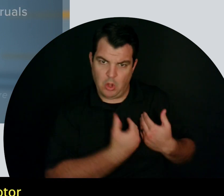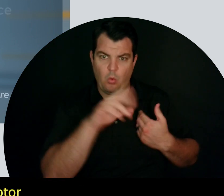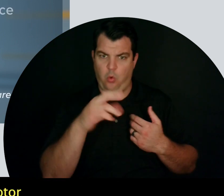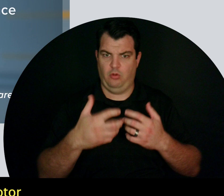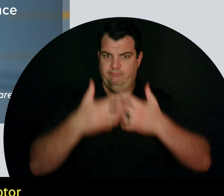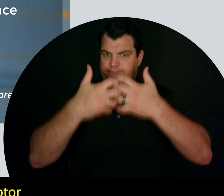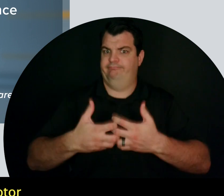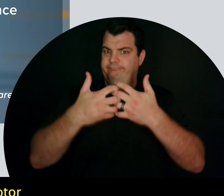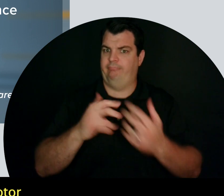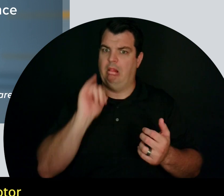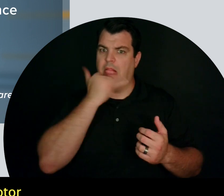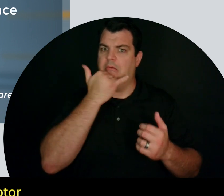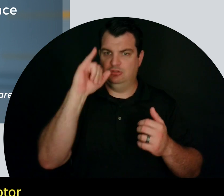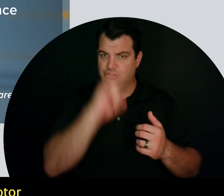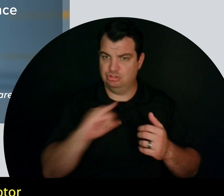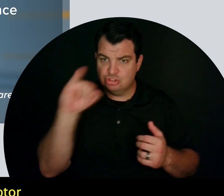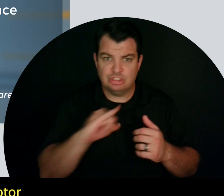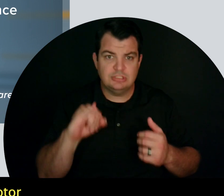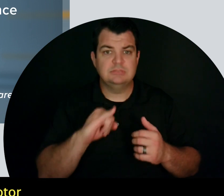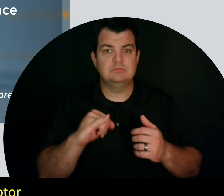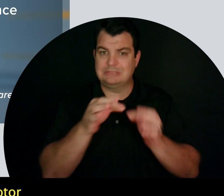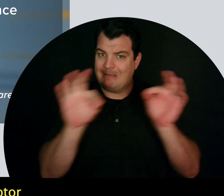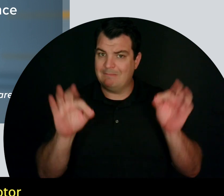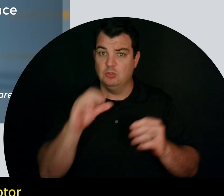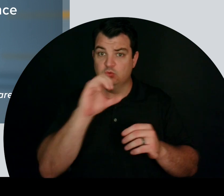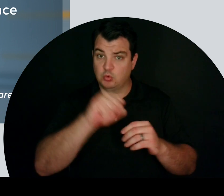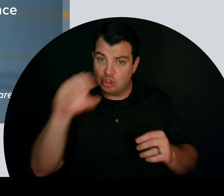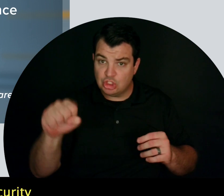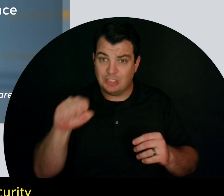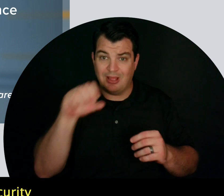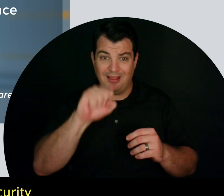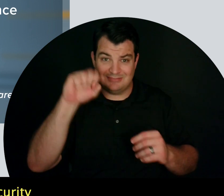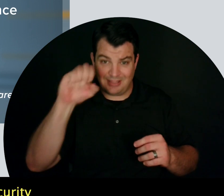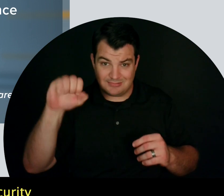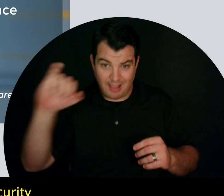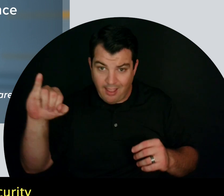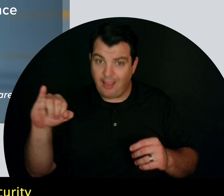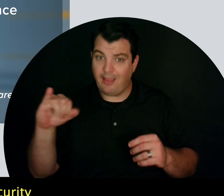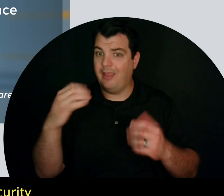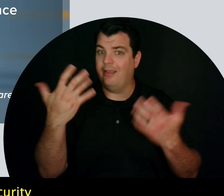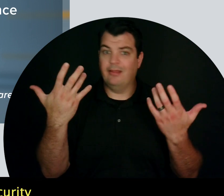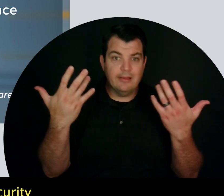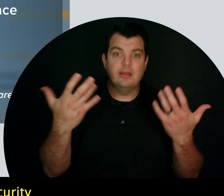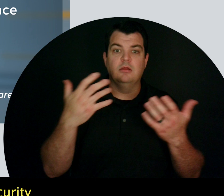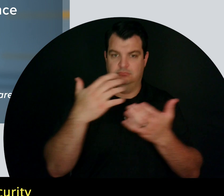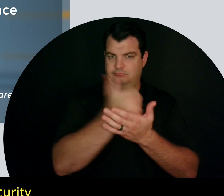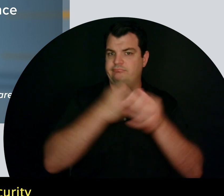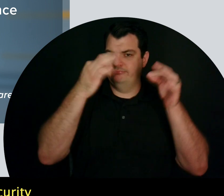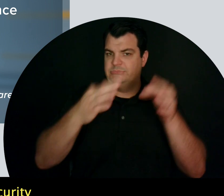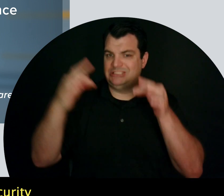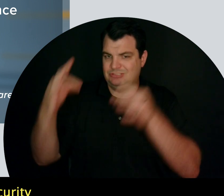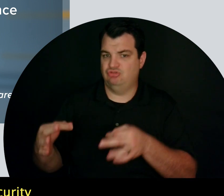no fault or motor vehicle accident insurance statement, and a Social Security or Supplemental income decision letter.